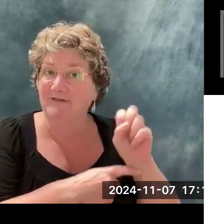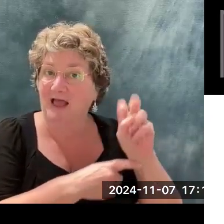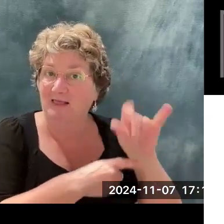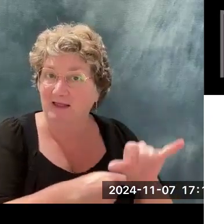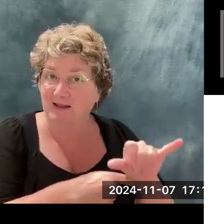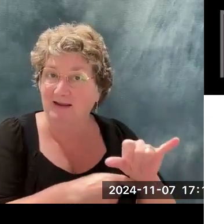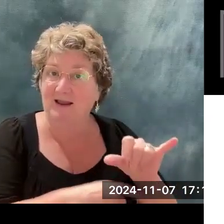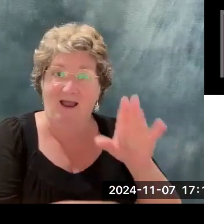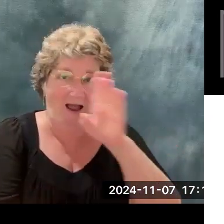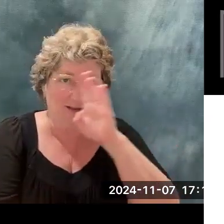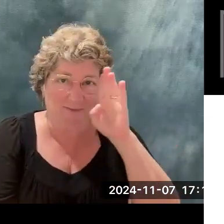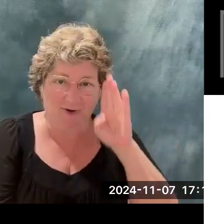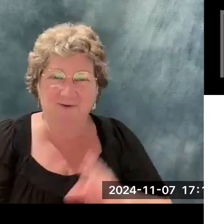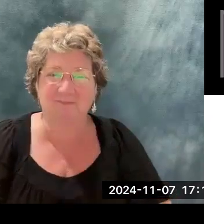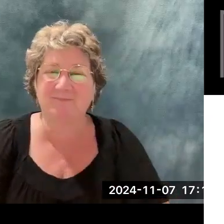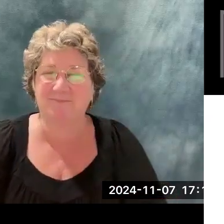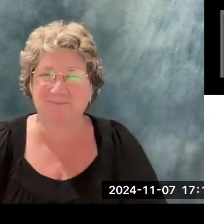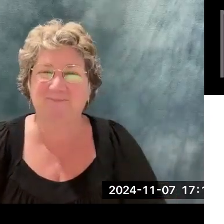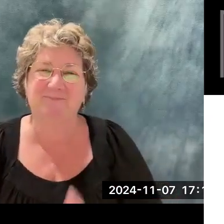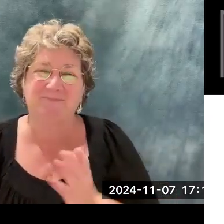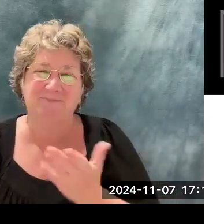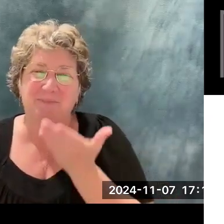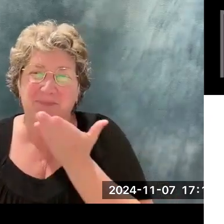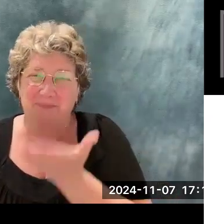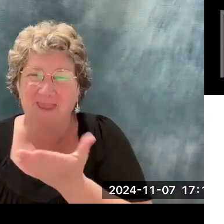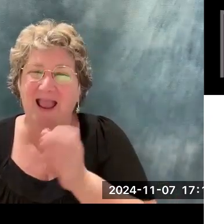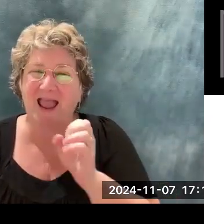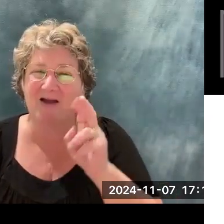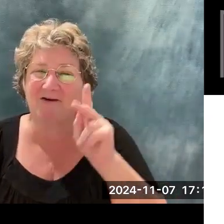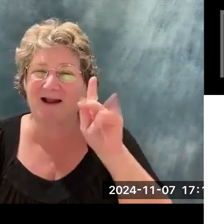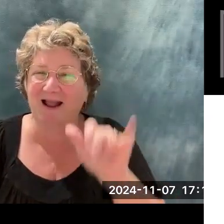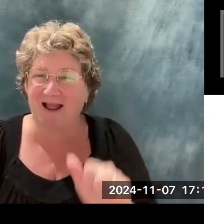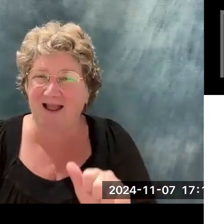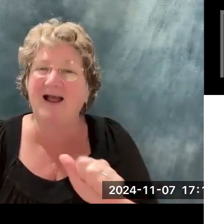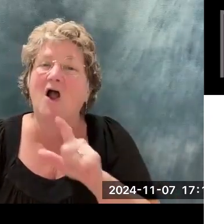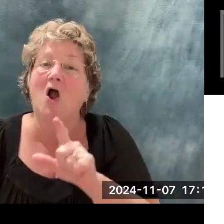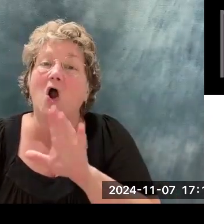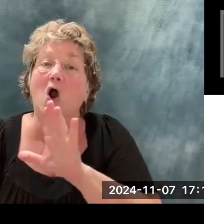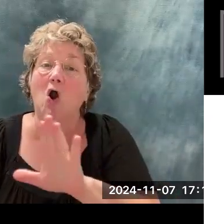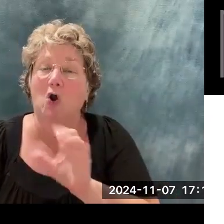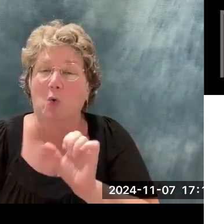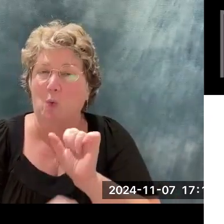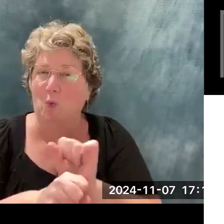Ms. Echevarria co-led the development and implementation of the Adult Crisis Telephone